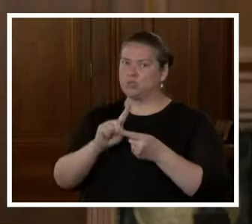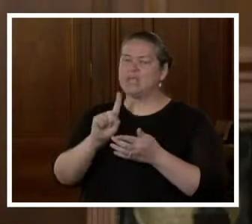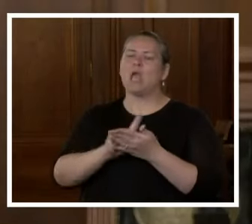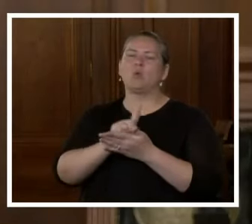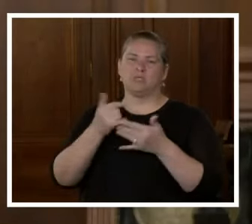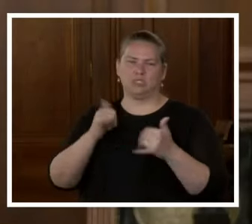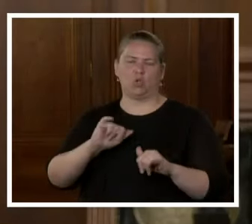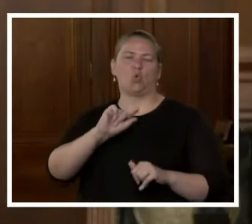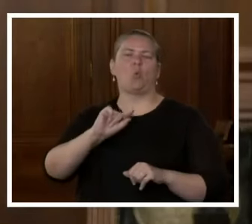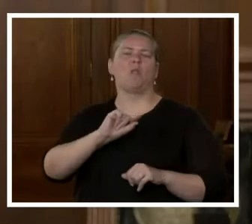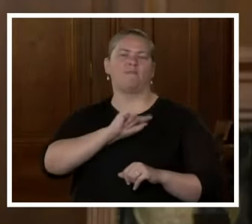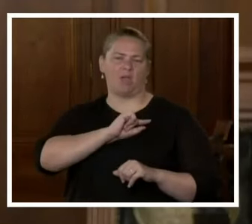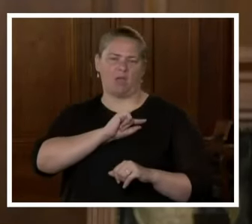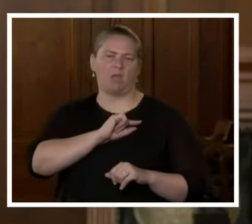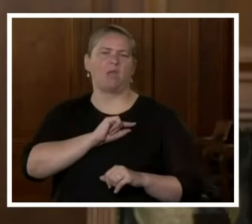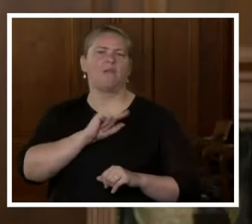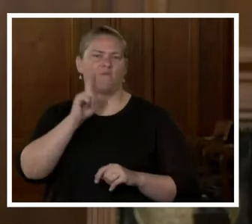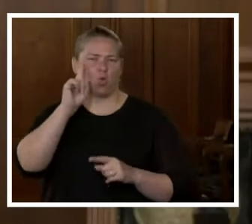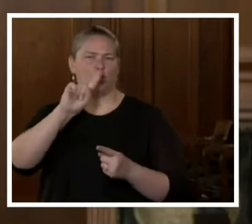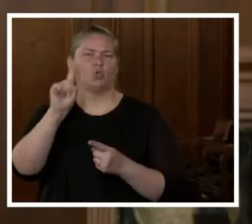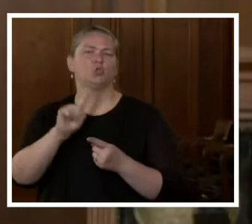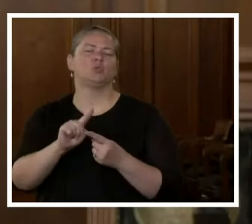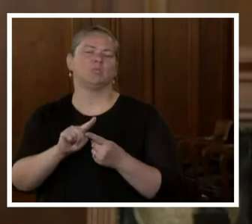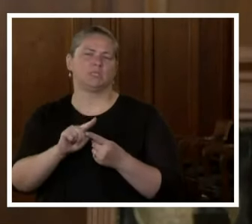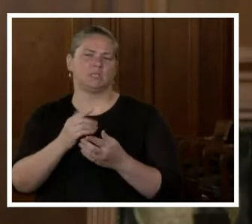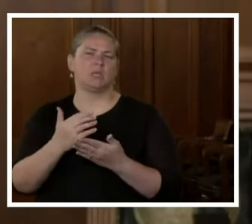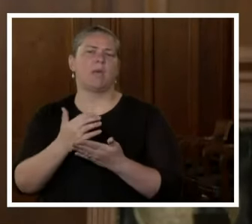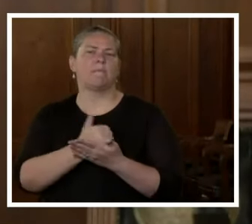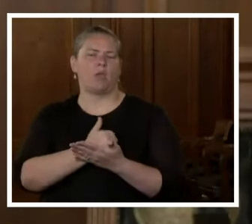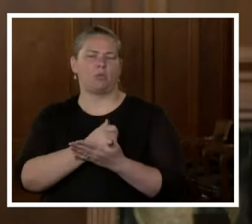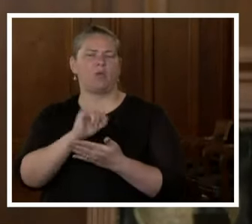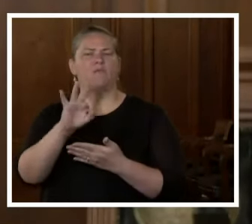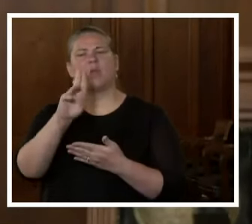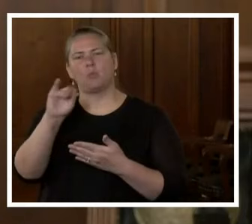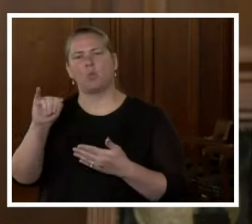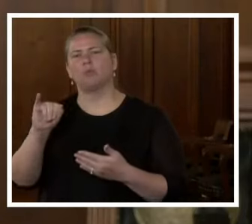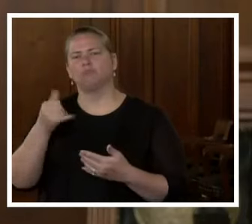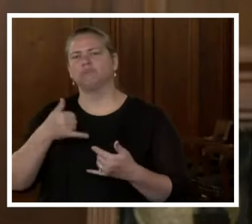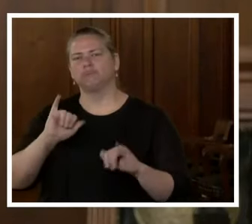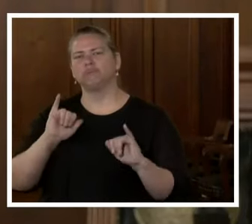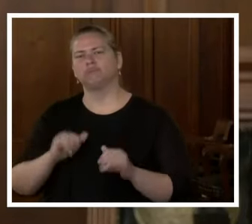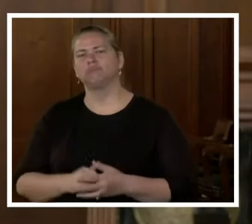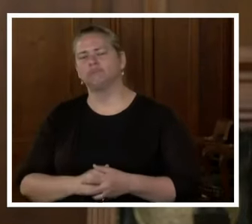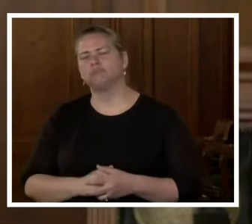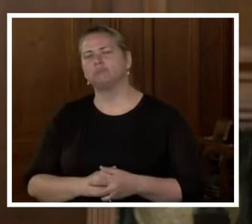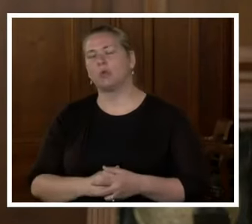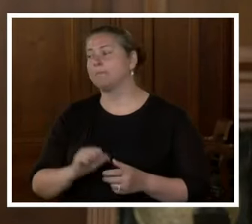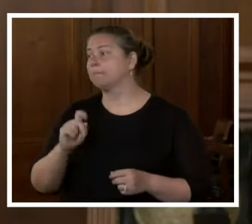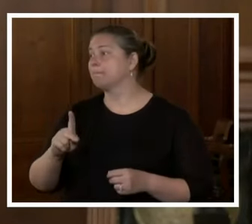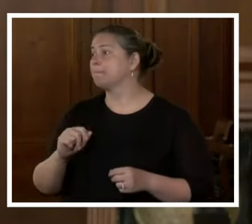TO LIVE UP TO THE VALUES THAT WE